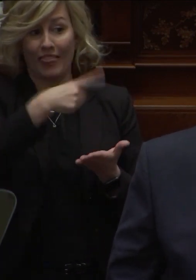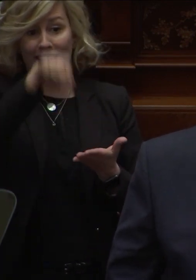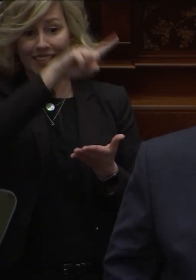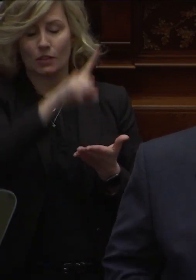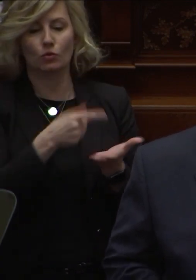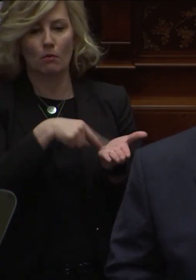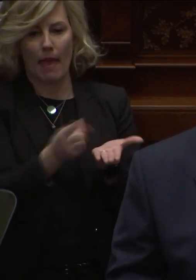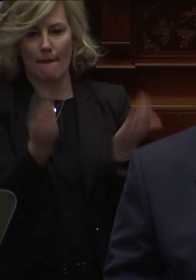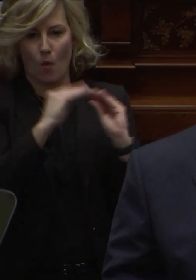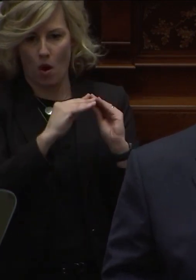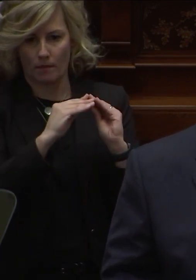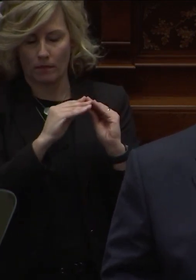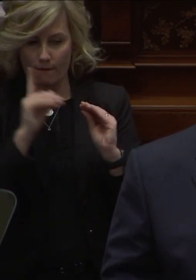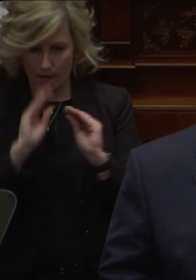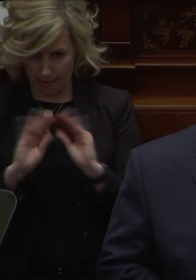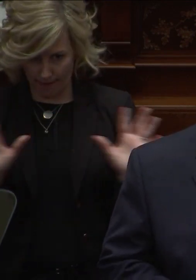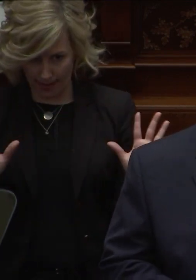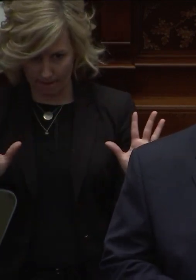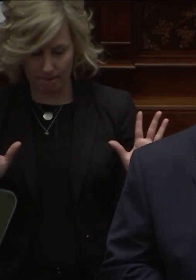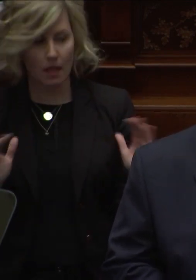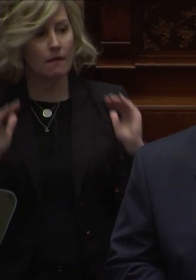MIDDLE CLASS AND INSTEAD ENACT A